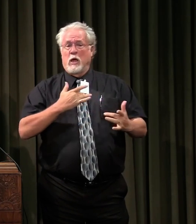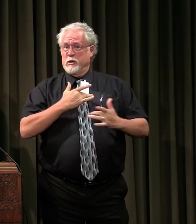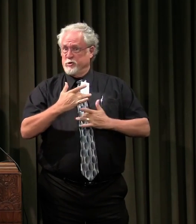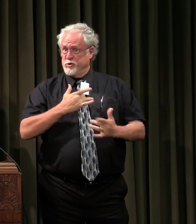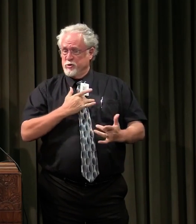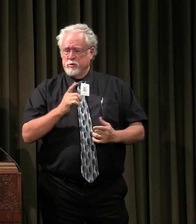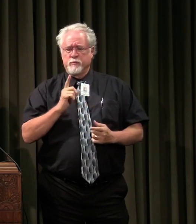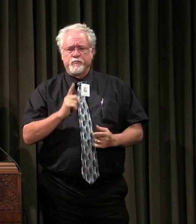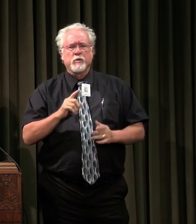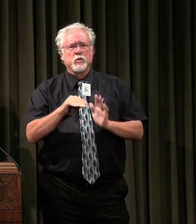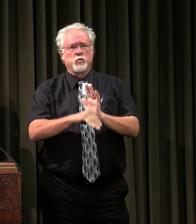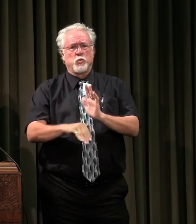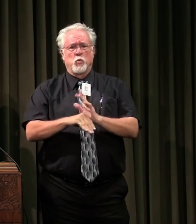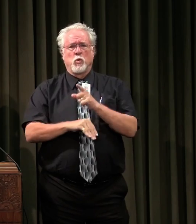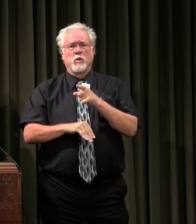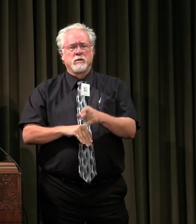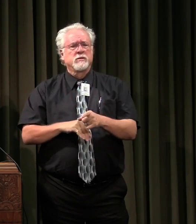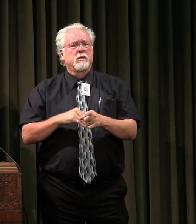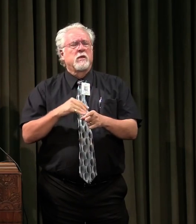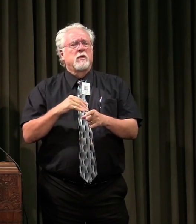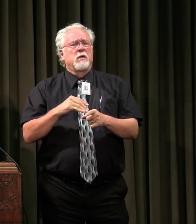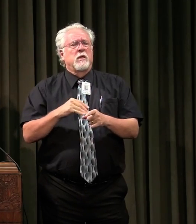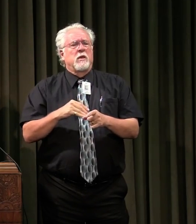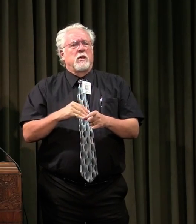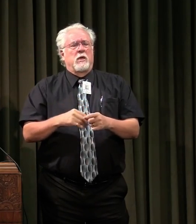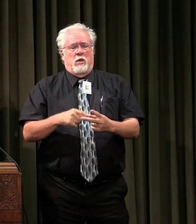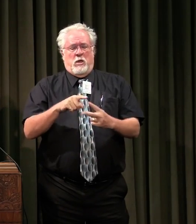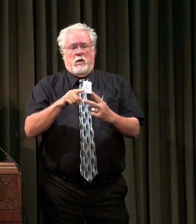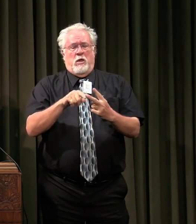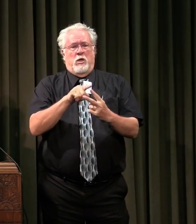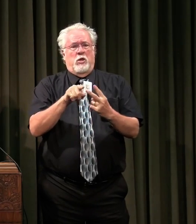New Orleans is one of the two municipalities in the state that I